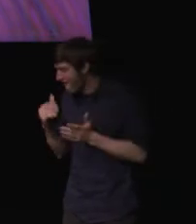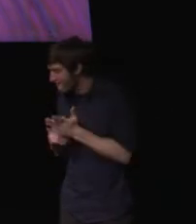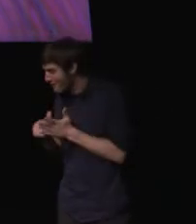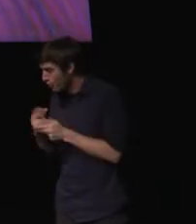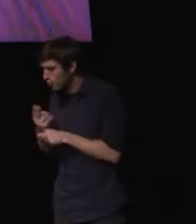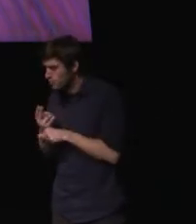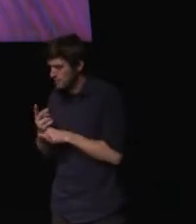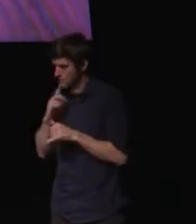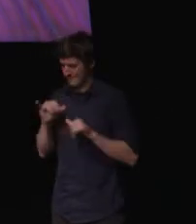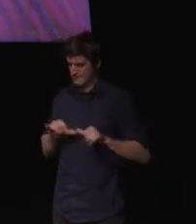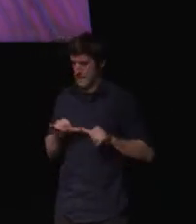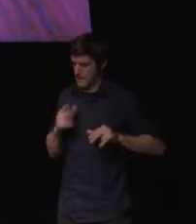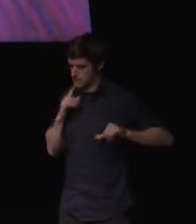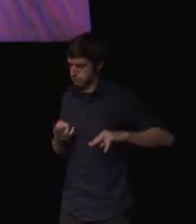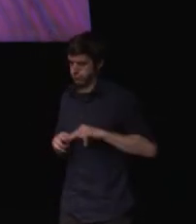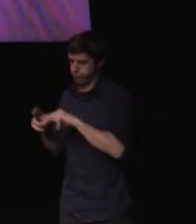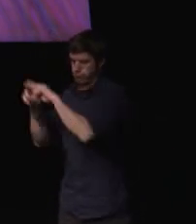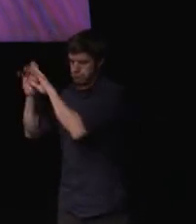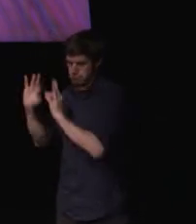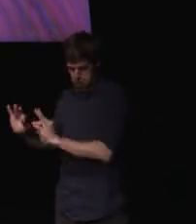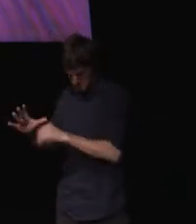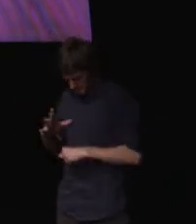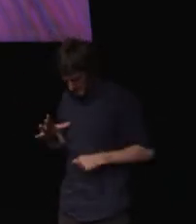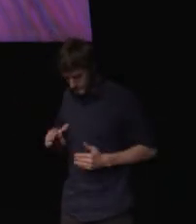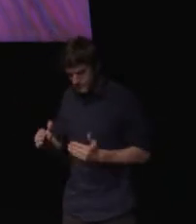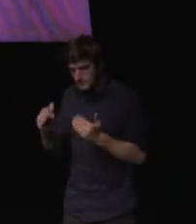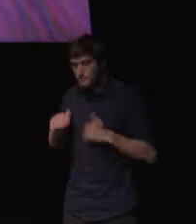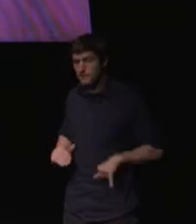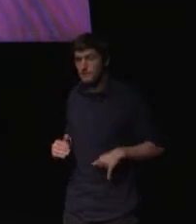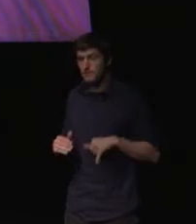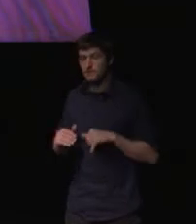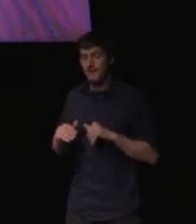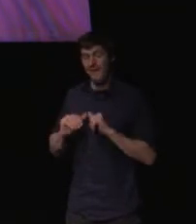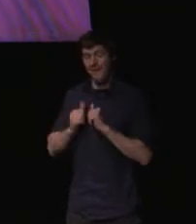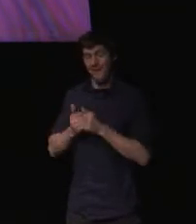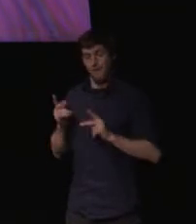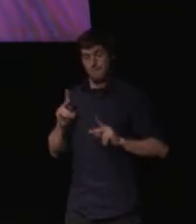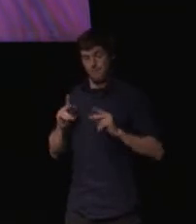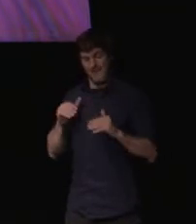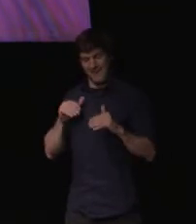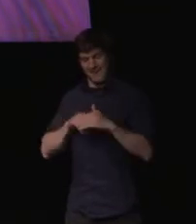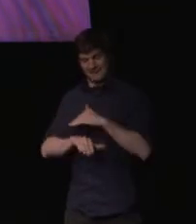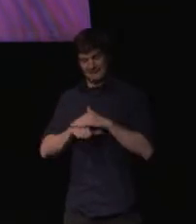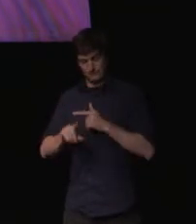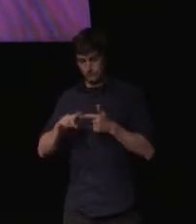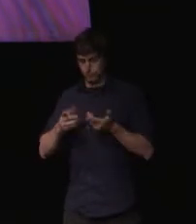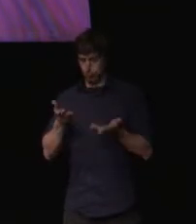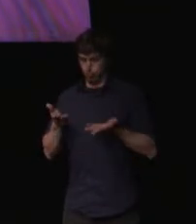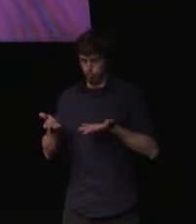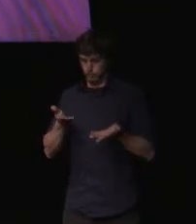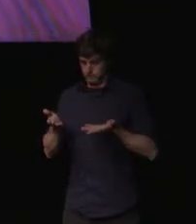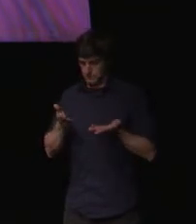And lastly, the way that folks get access to the service with interoperable C++SDK